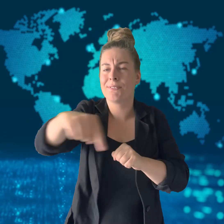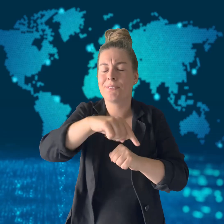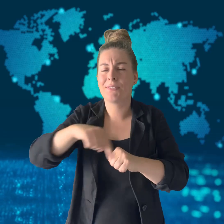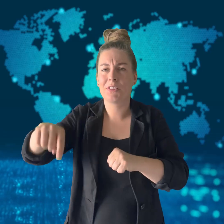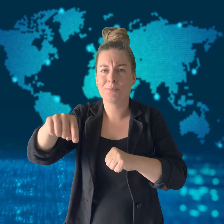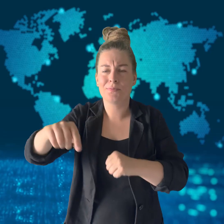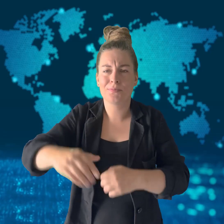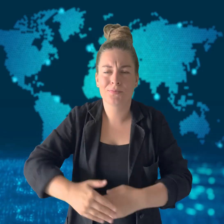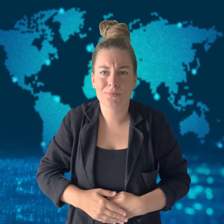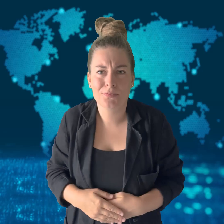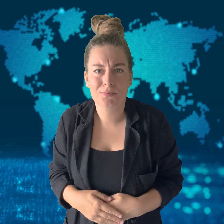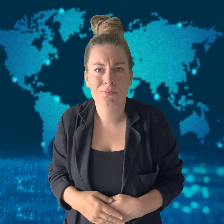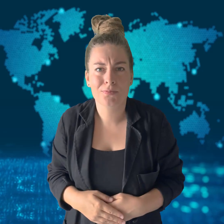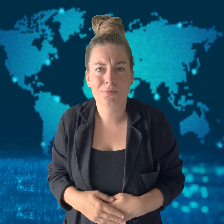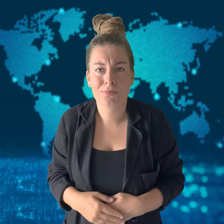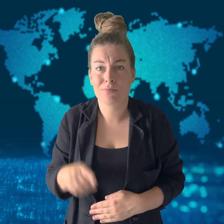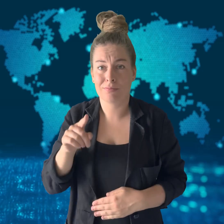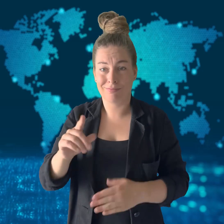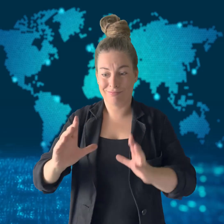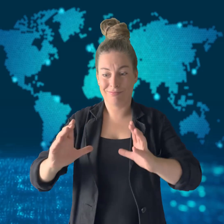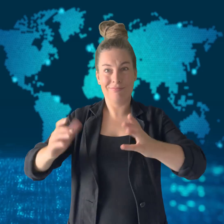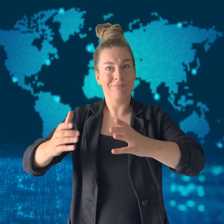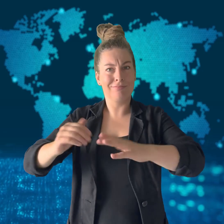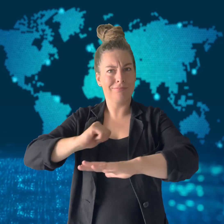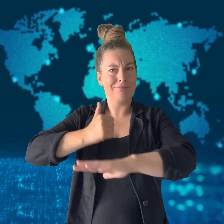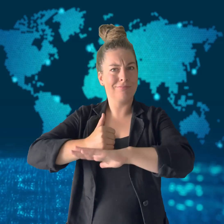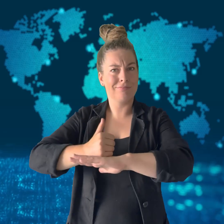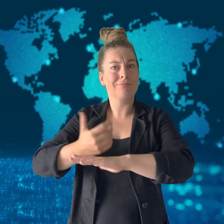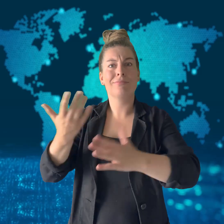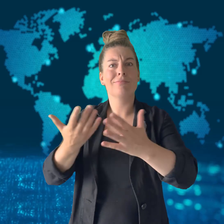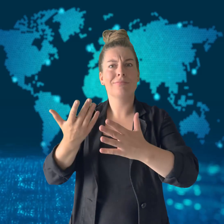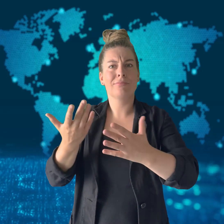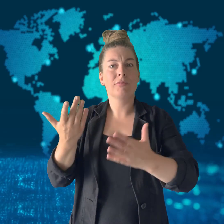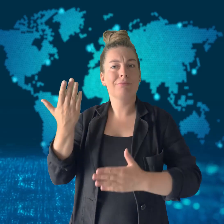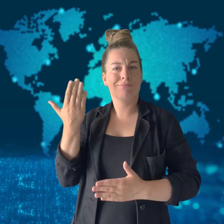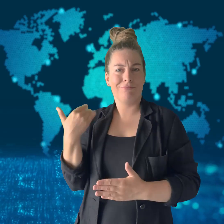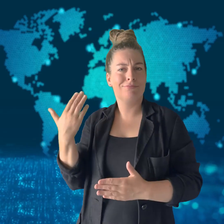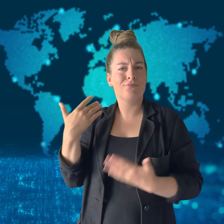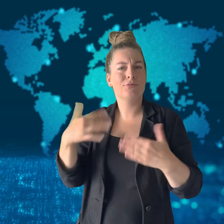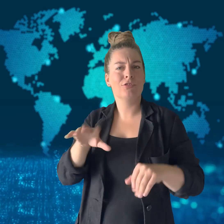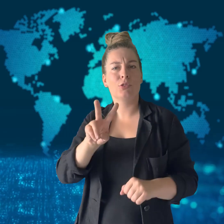deadly Islamic extremist attacks took place in 2015.